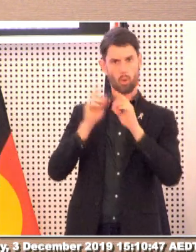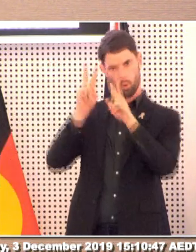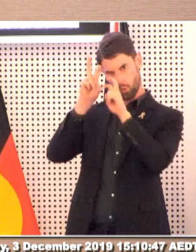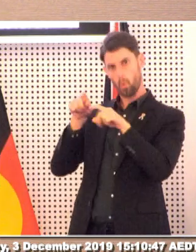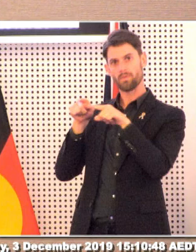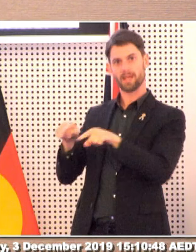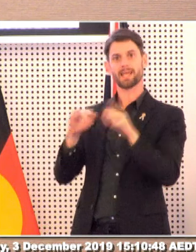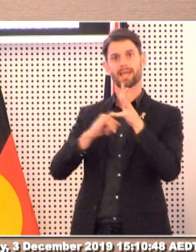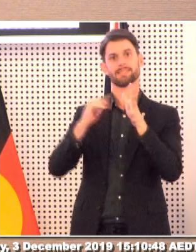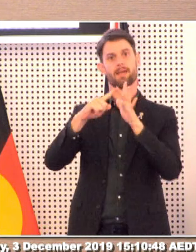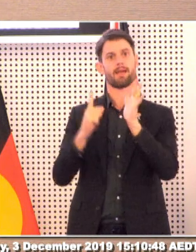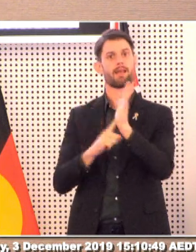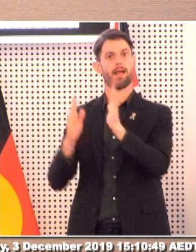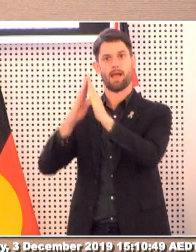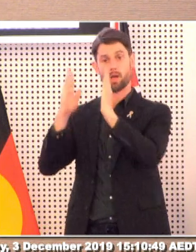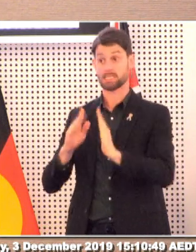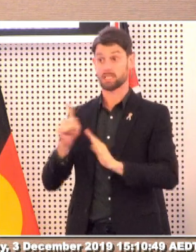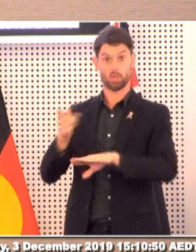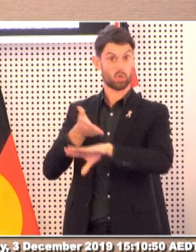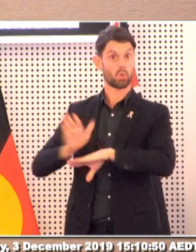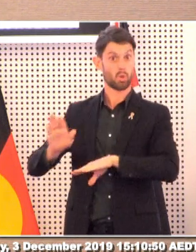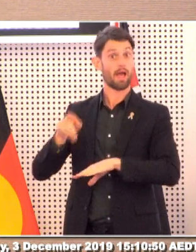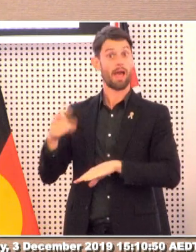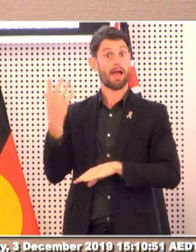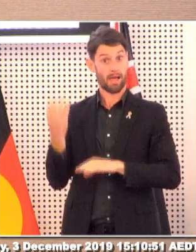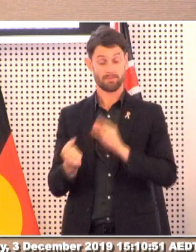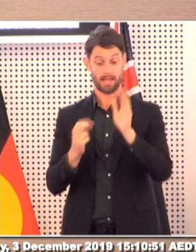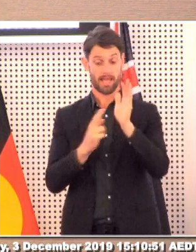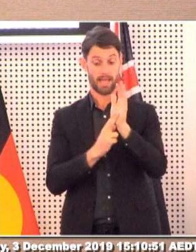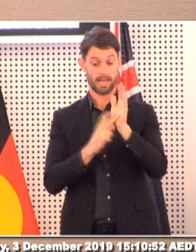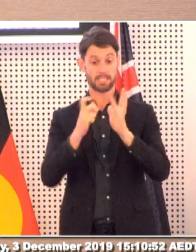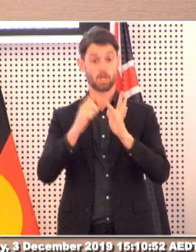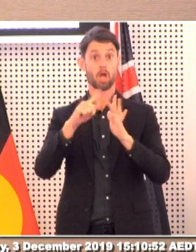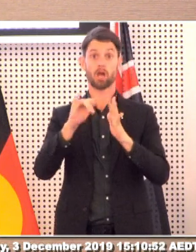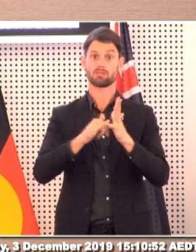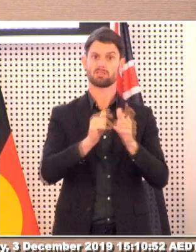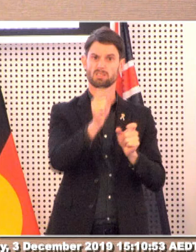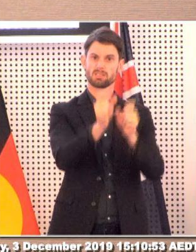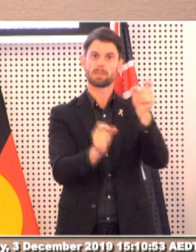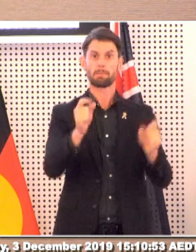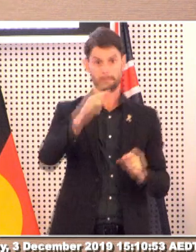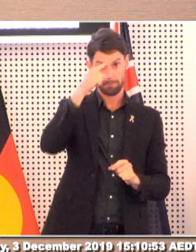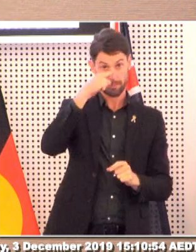So they will have NDIS participants in them but it’s not – they’re not